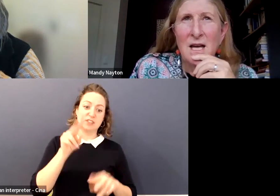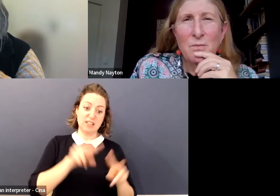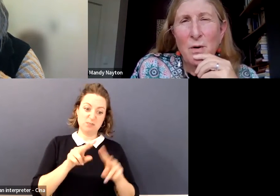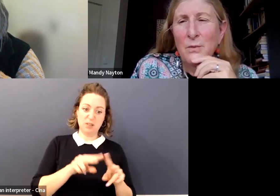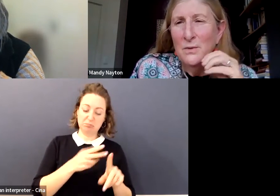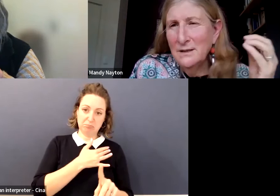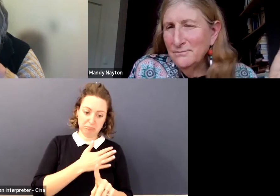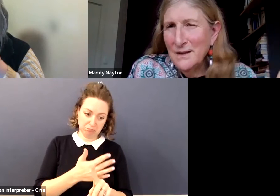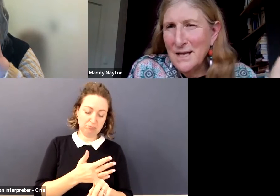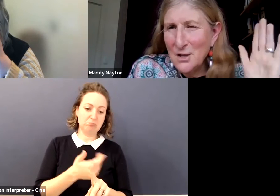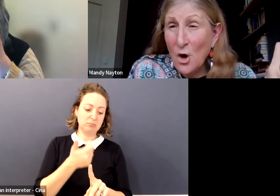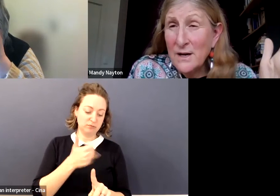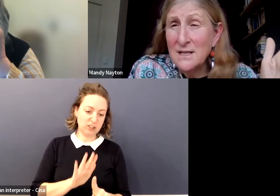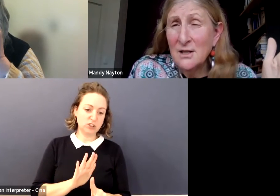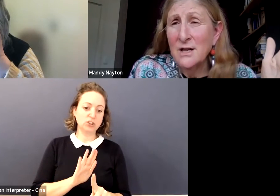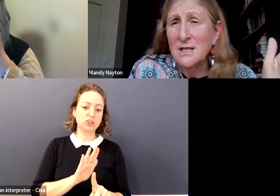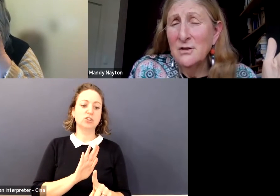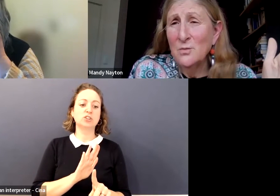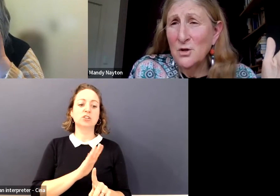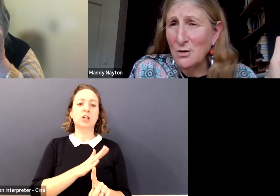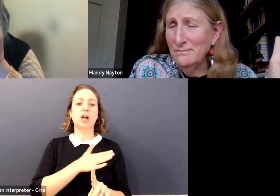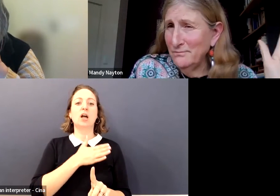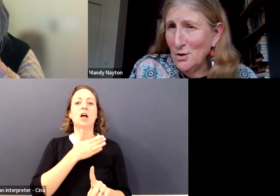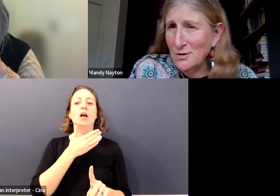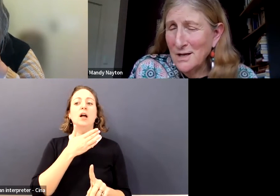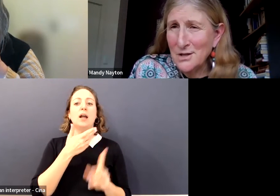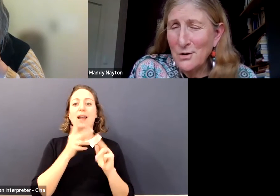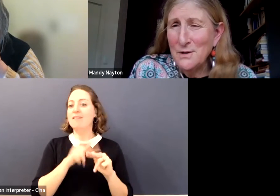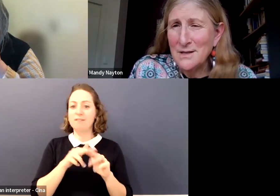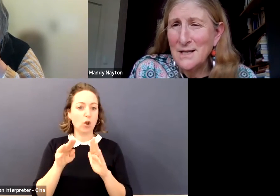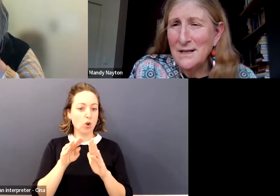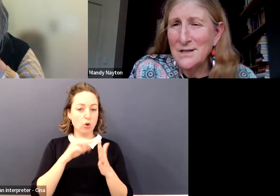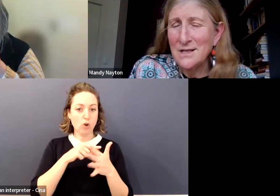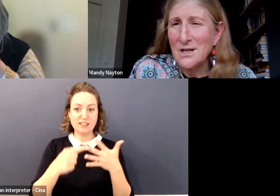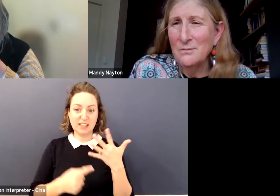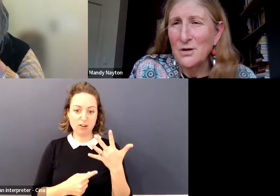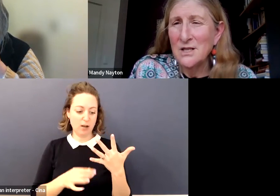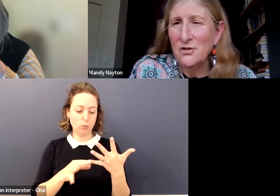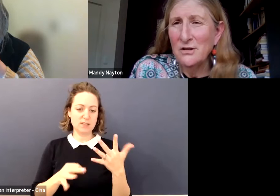and probably as long as the criteria were not a discrepancy analysis type criteria.